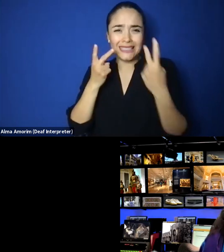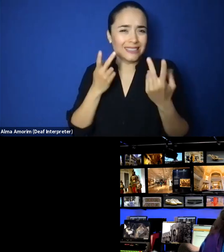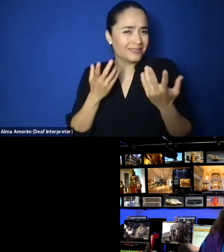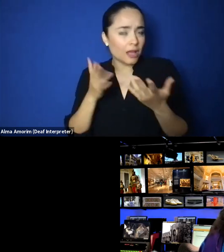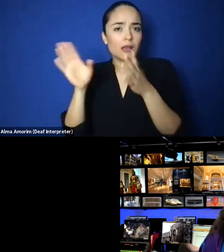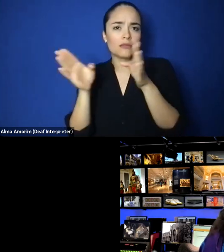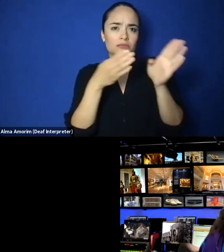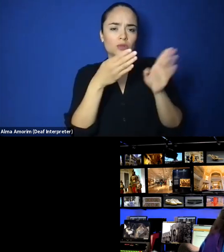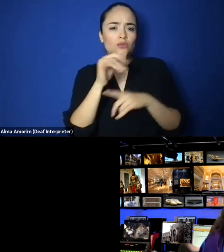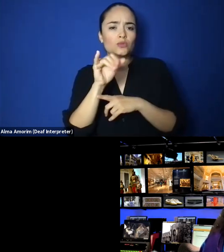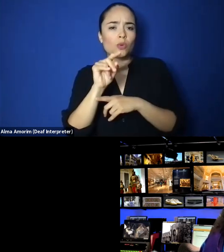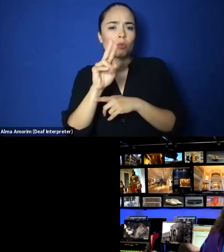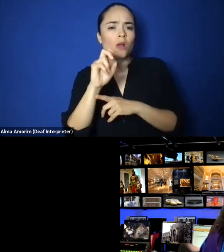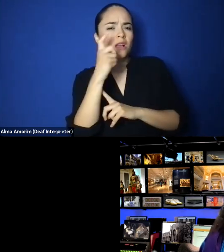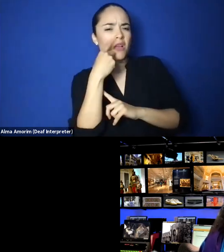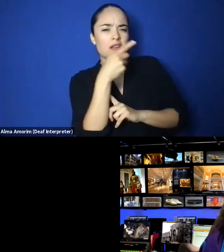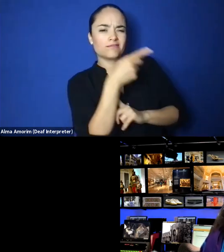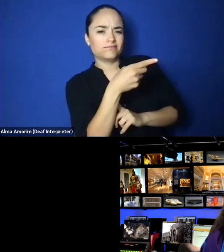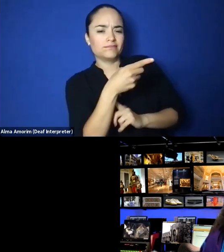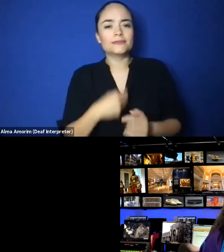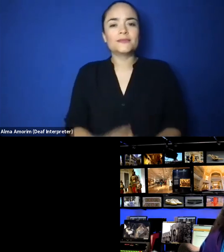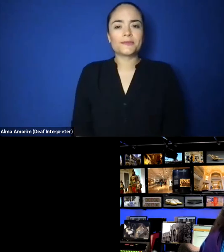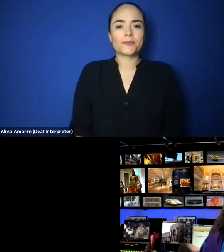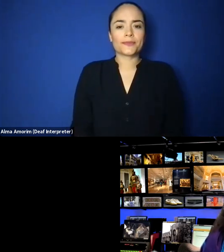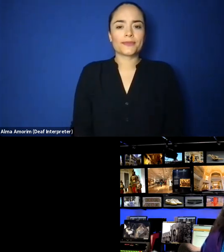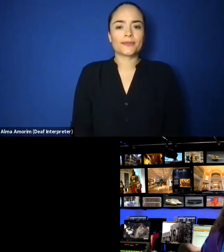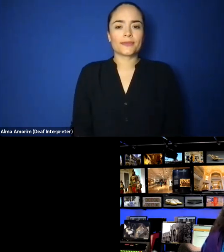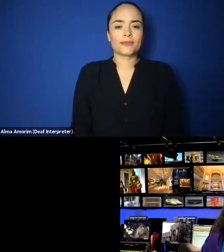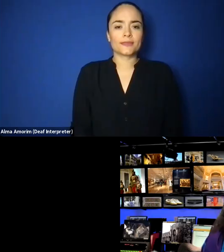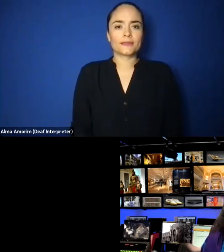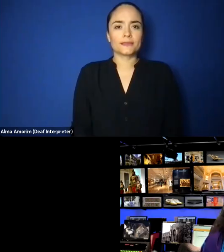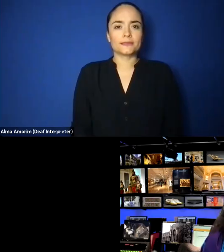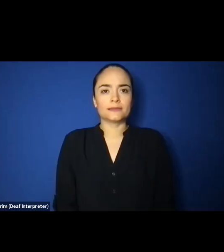in the chat in just a second. Excellent. And we're very fortunate that we have sign language